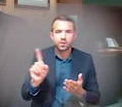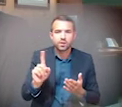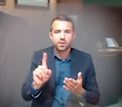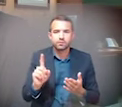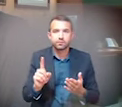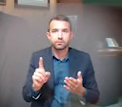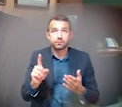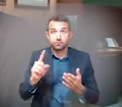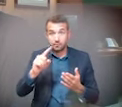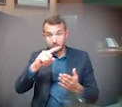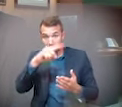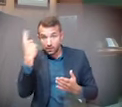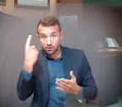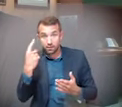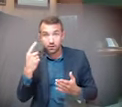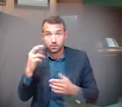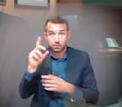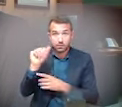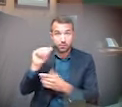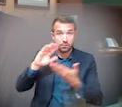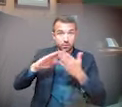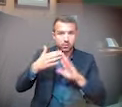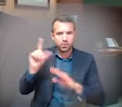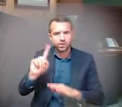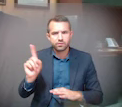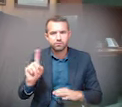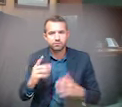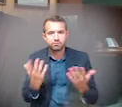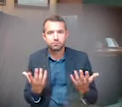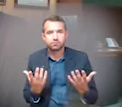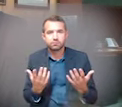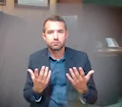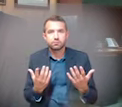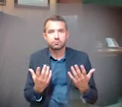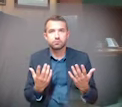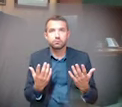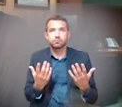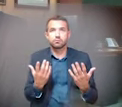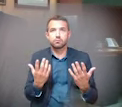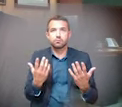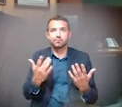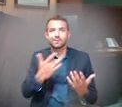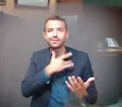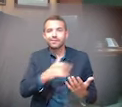and particularly the black disabled community want now is not the Instagram square with